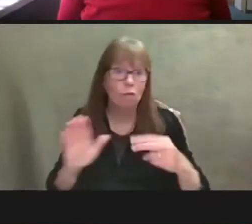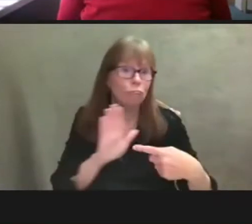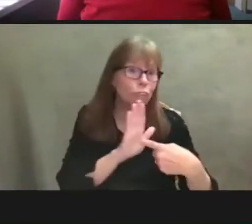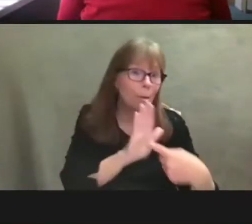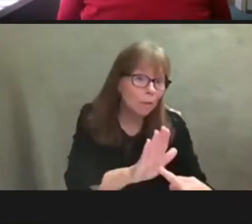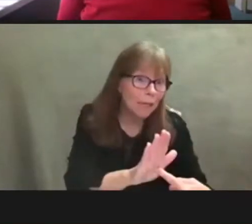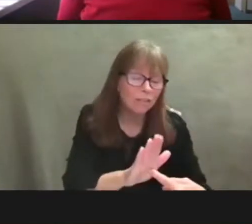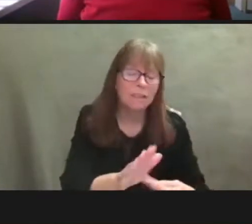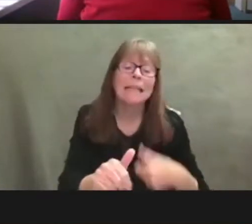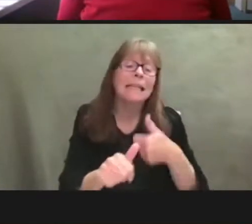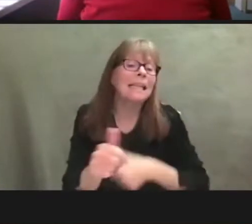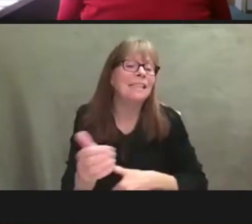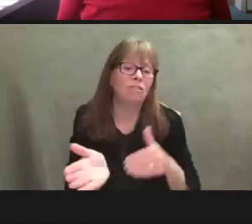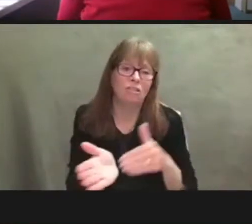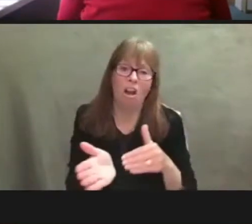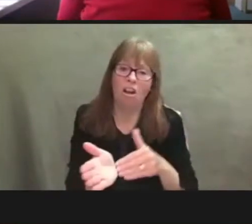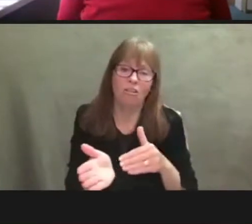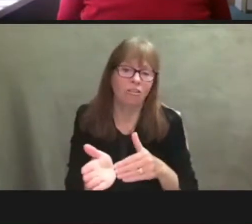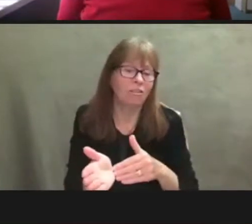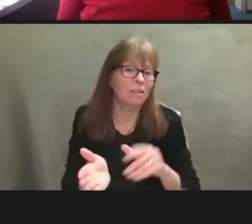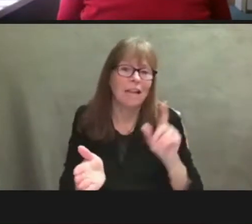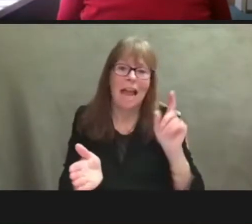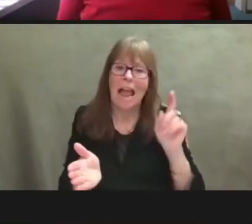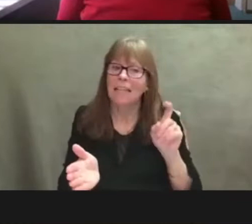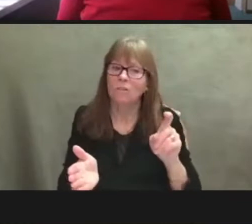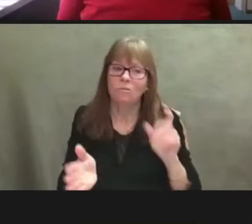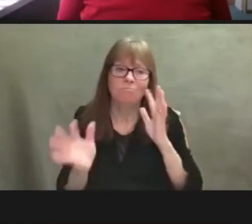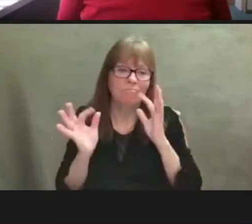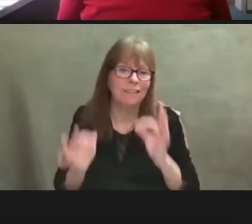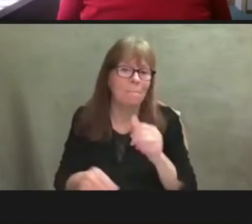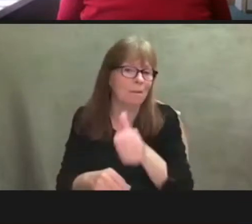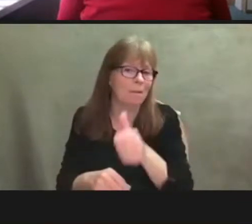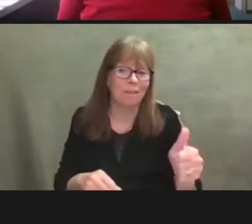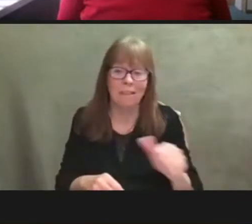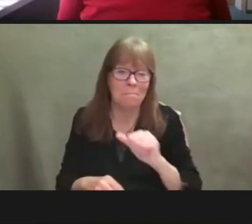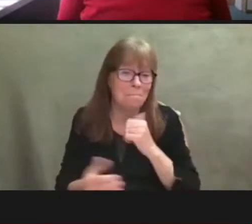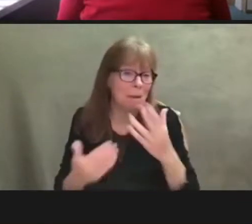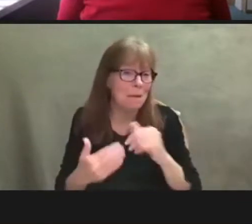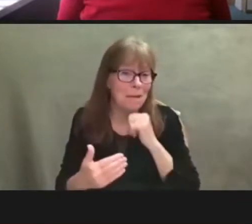is going to maybe come to their own conclusion about that may be different than mine.